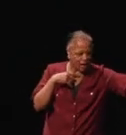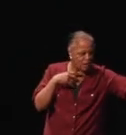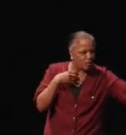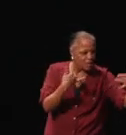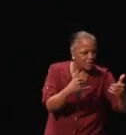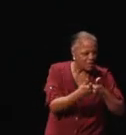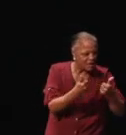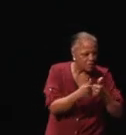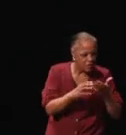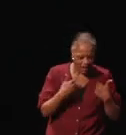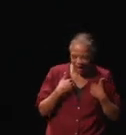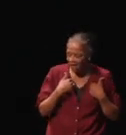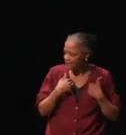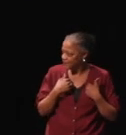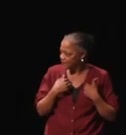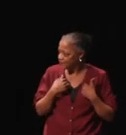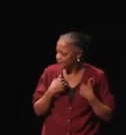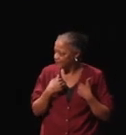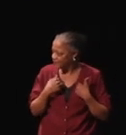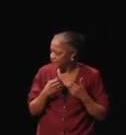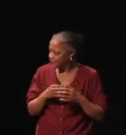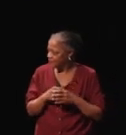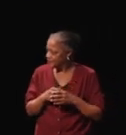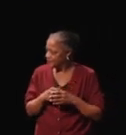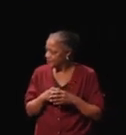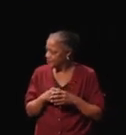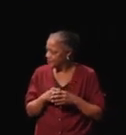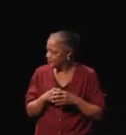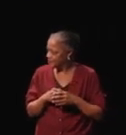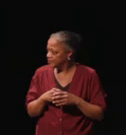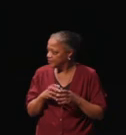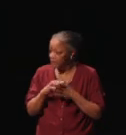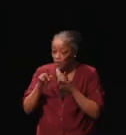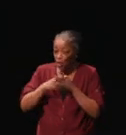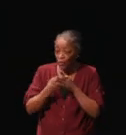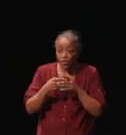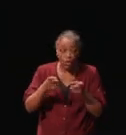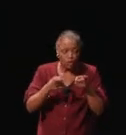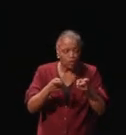Oh, yes, I'll show it, you can have a look. We've got Todd staple felts original controller using the